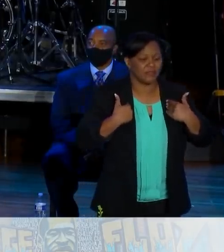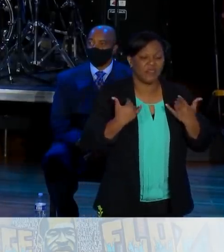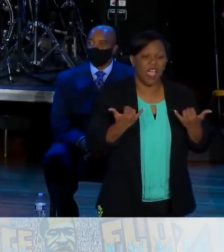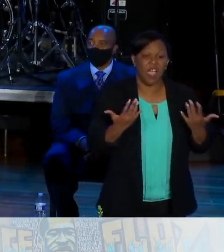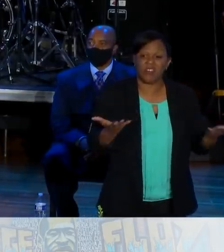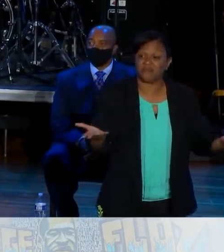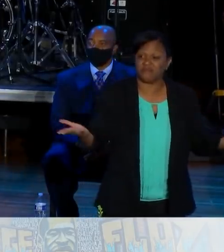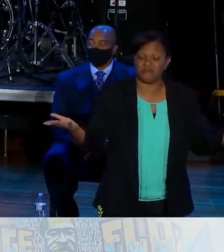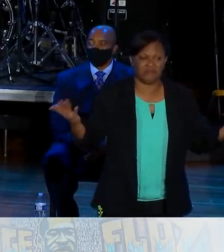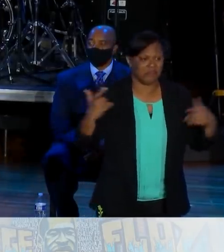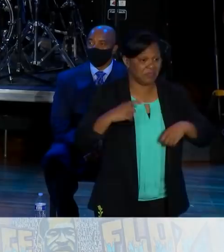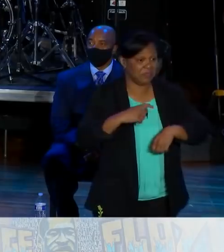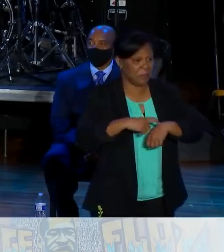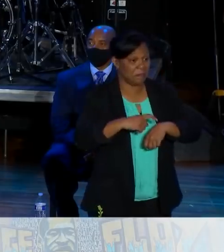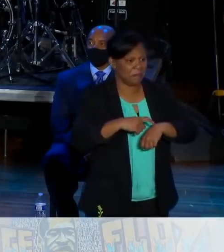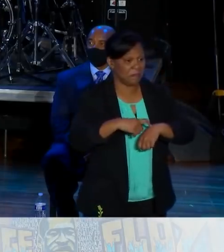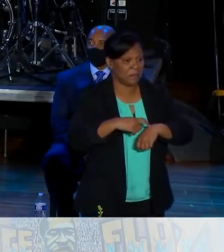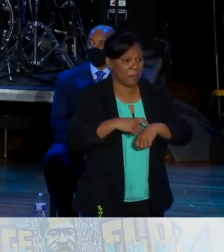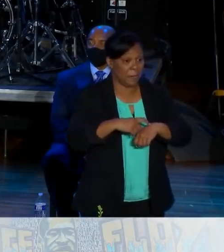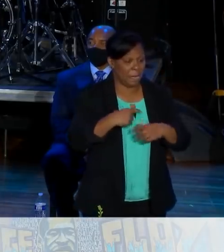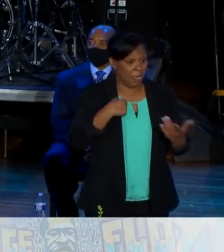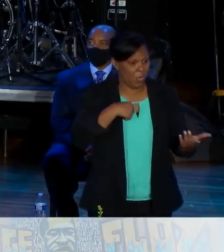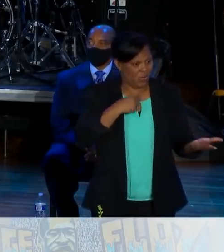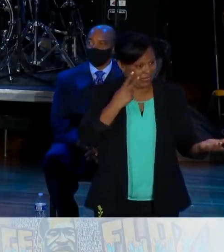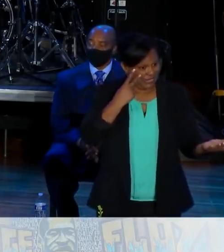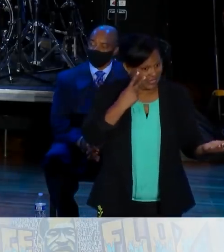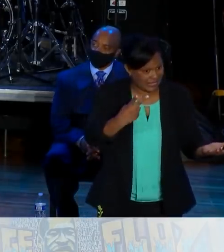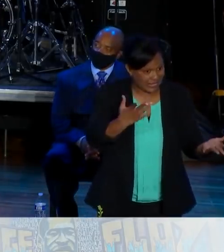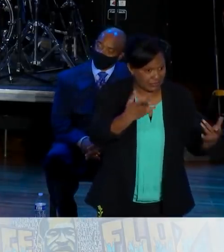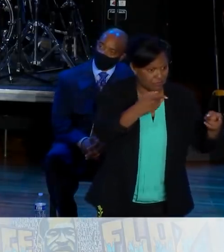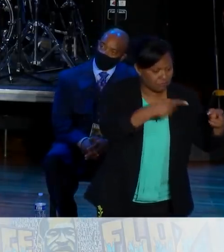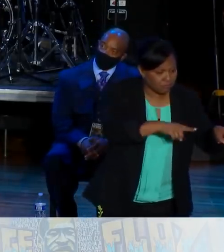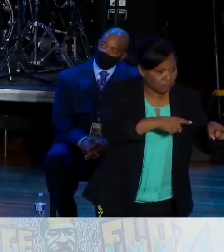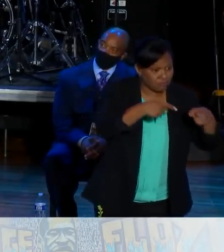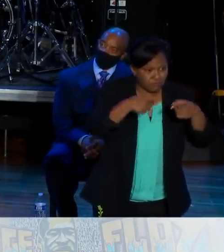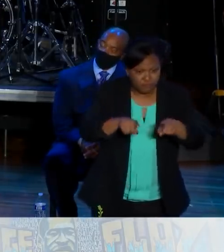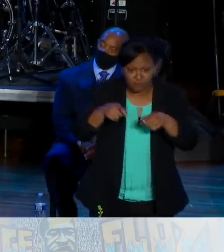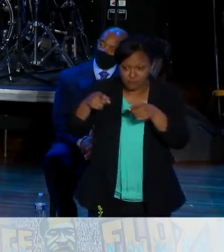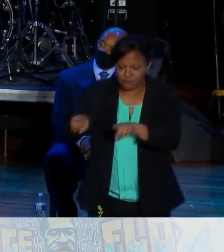AND I THINK THAT IT IS OUR JOB TO LET THE WORLD KNOW WHEN WE